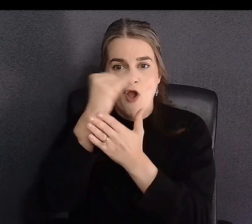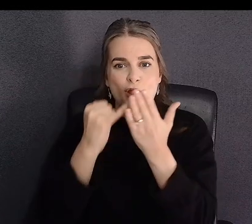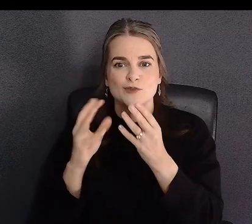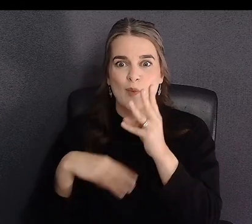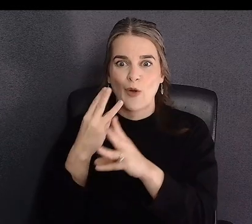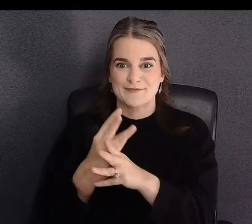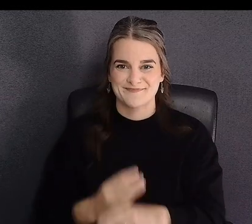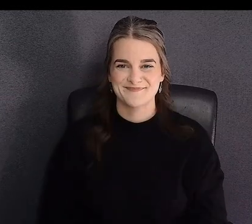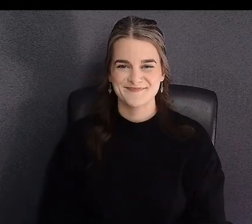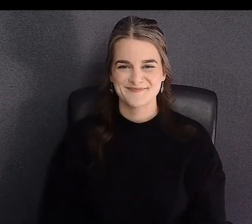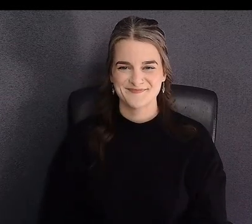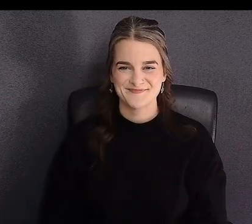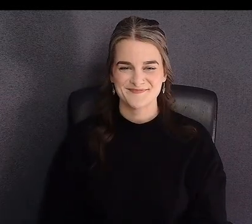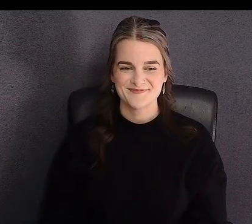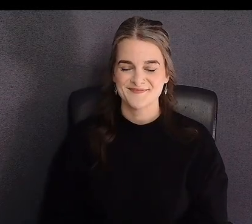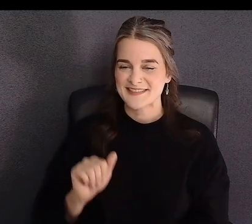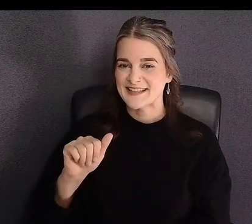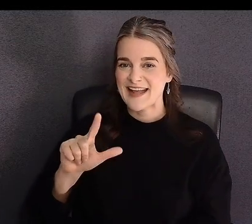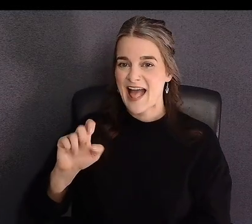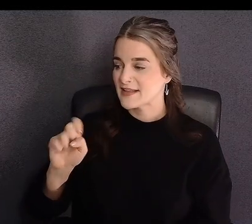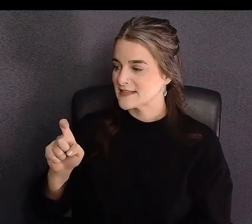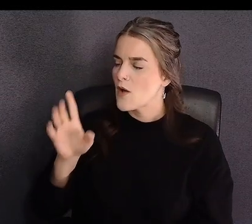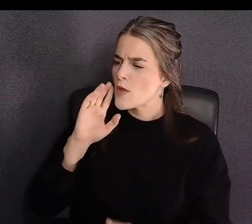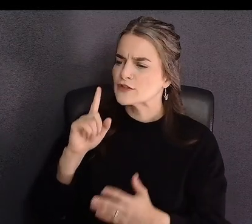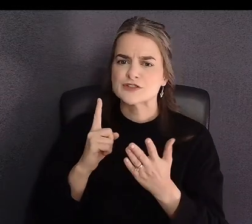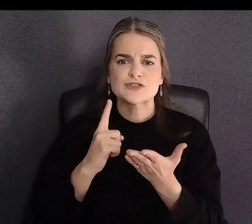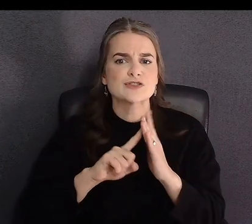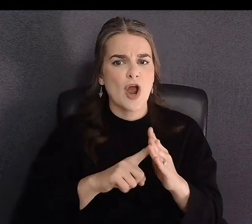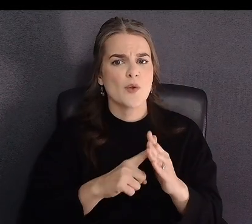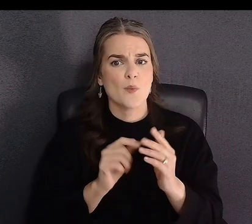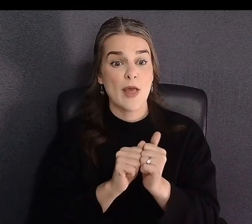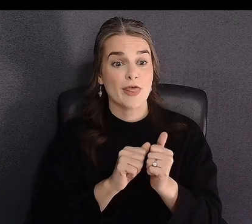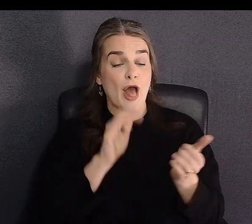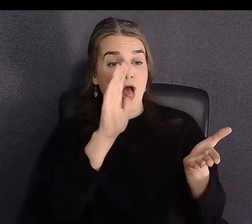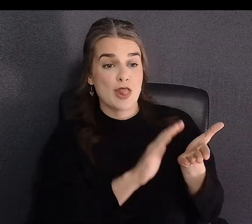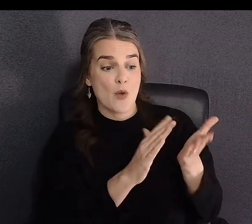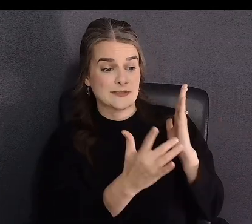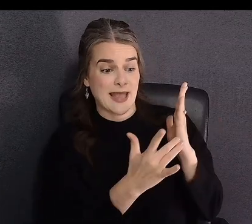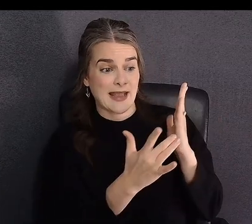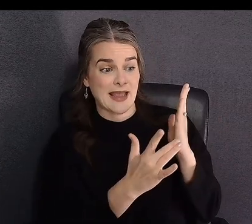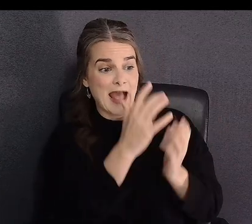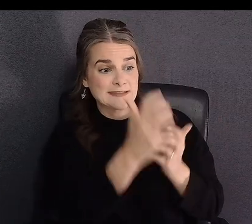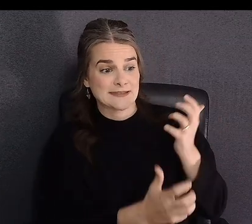So we'll start off with talking about some of our low-tech adaptive tools that we use. Then, we'll move into some high-tech stuff